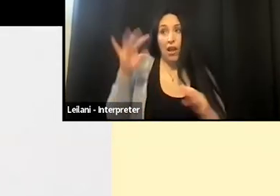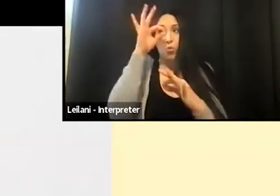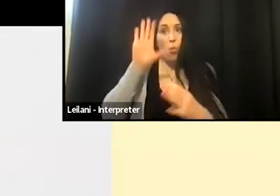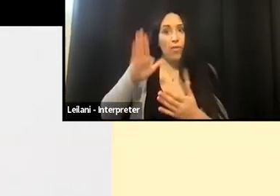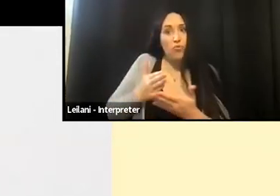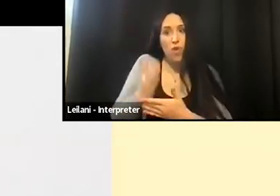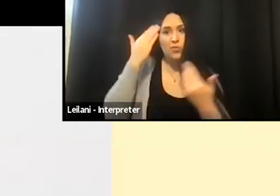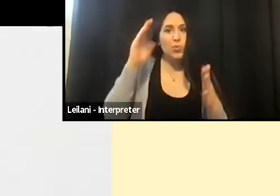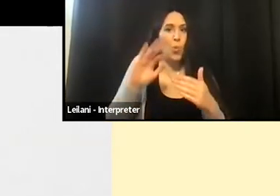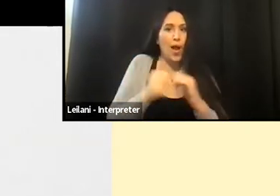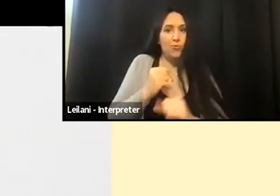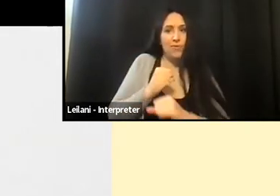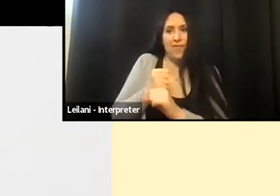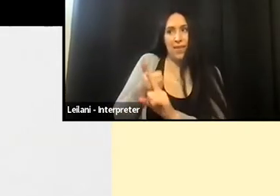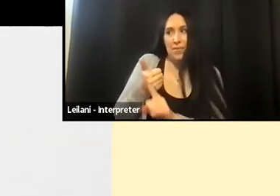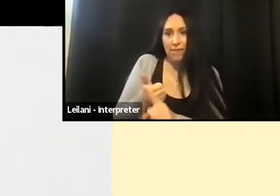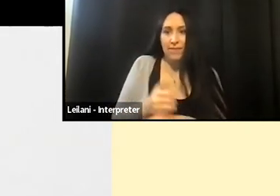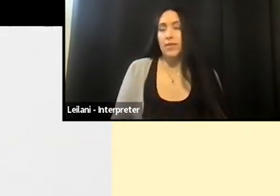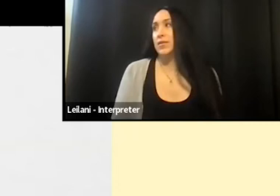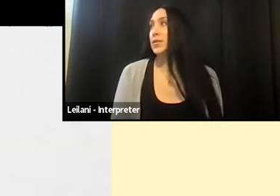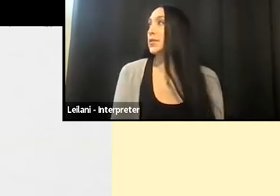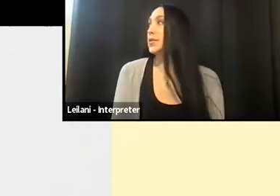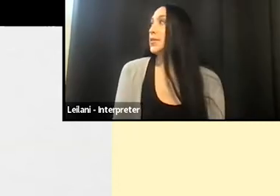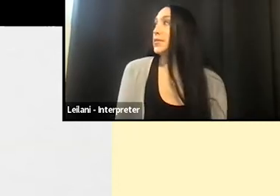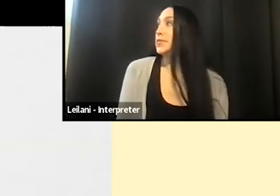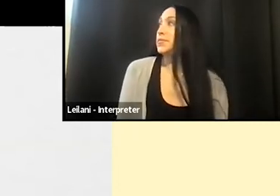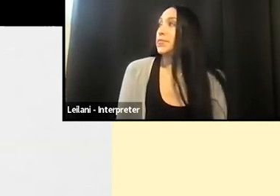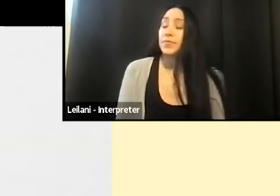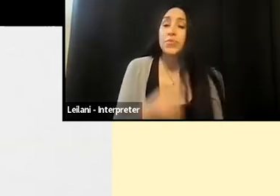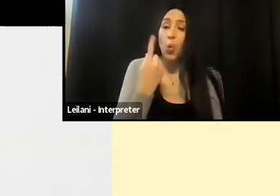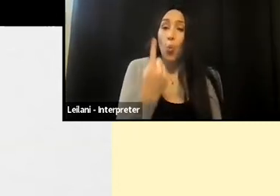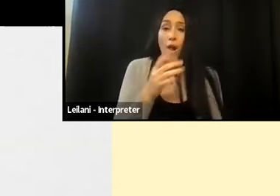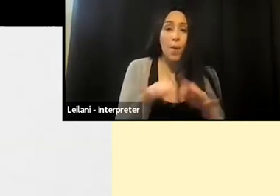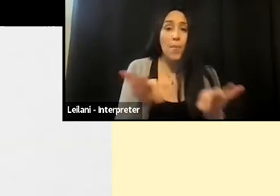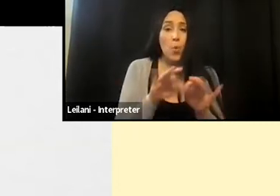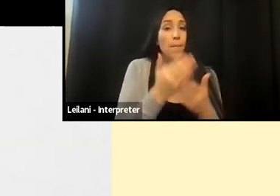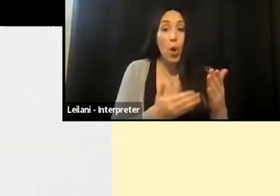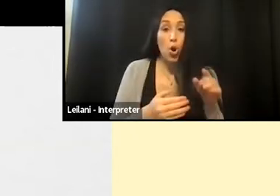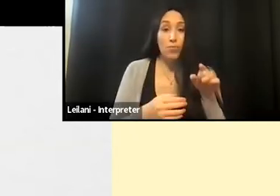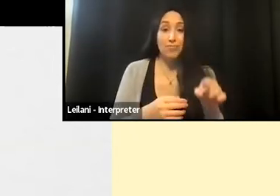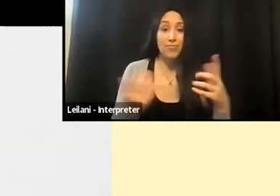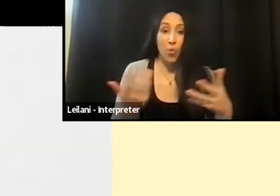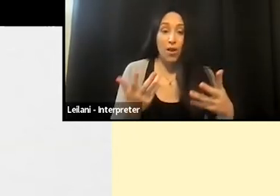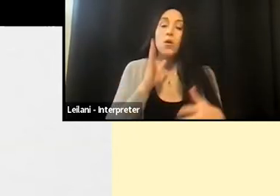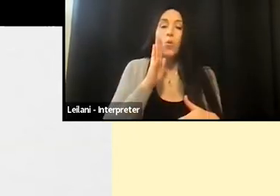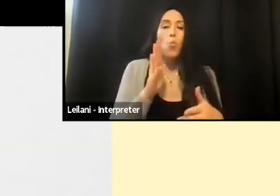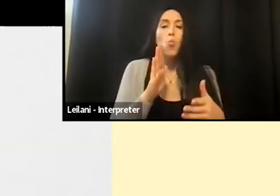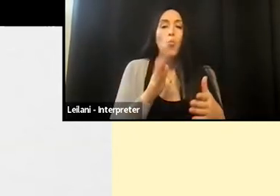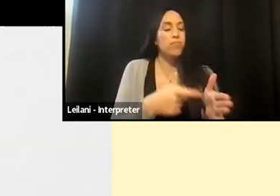And so one of the most important components of the Tenant Bill of Rights is that it would mandate that landlords do have to give notice